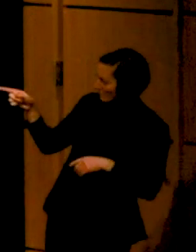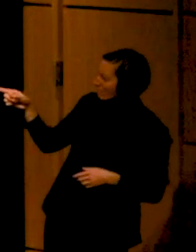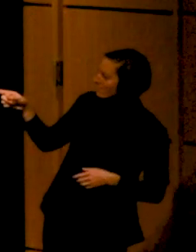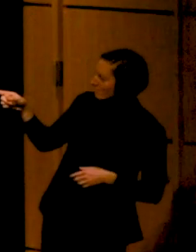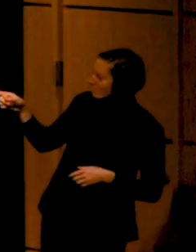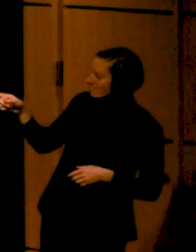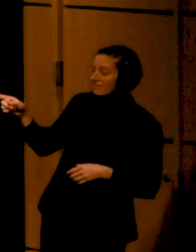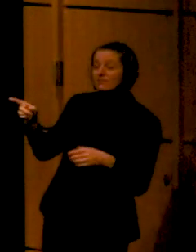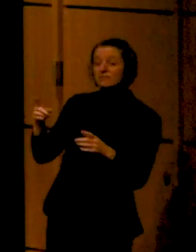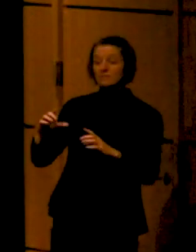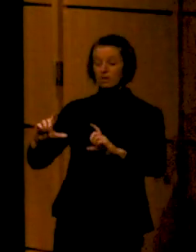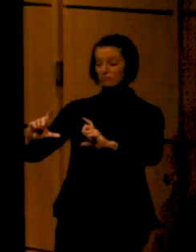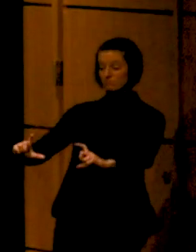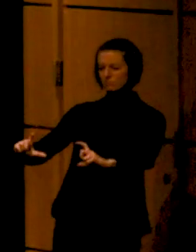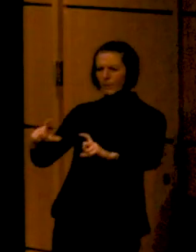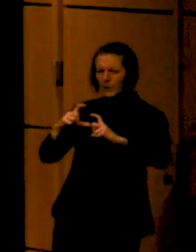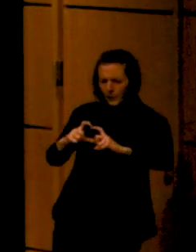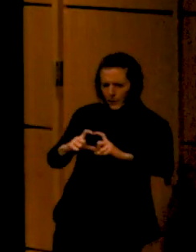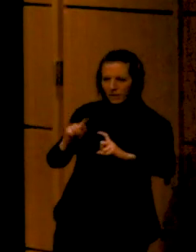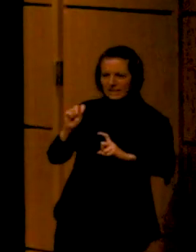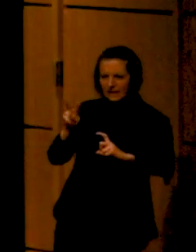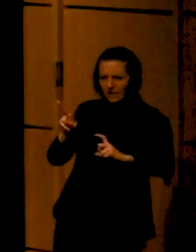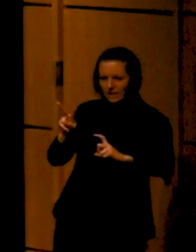this little miniature TV set.